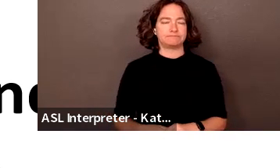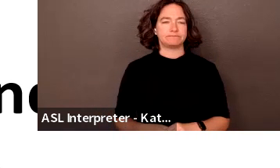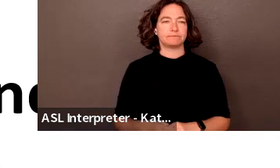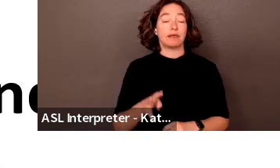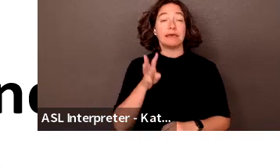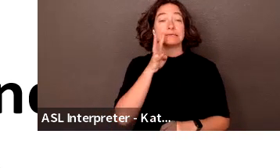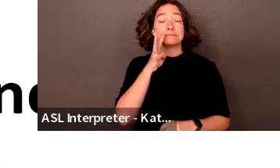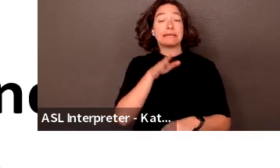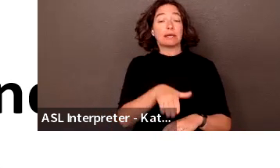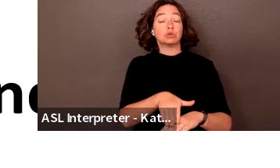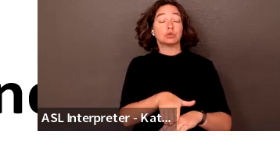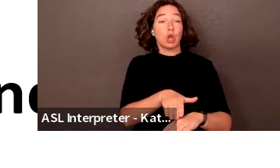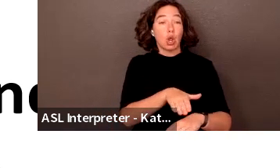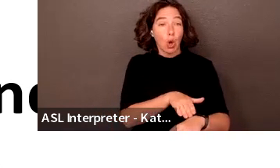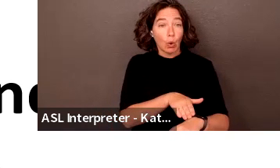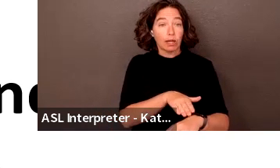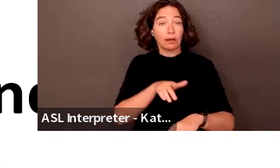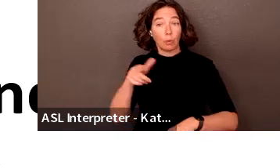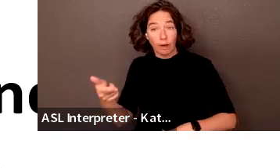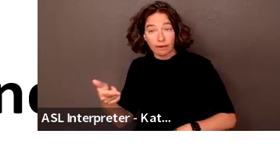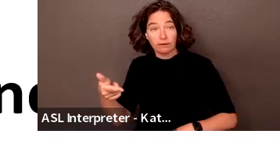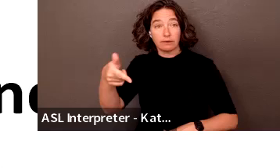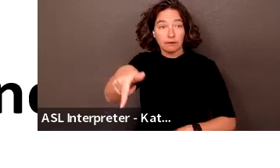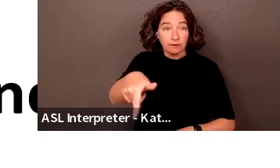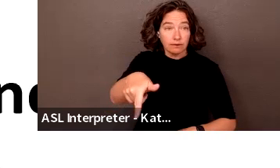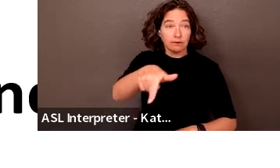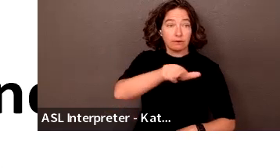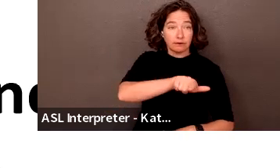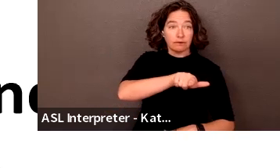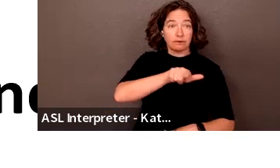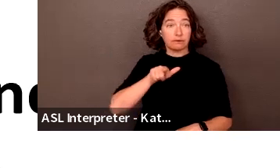have this conference so we can better understand what those problems are and